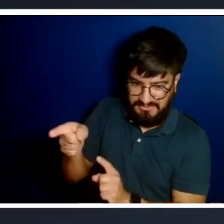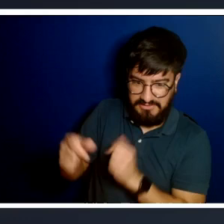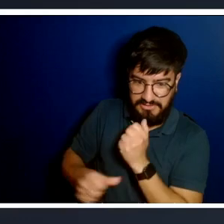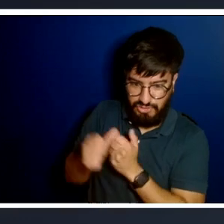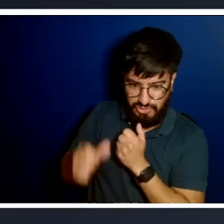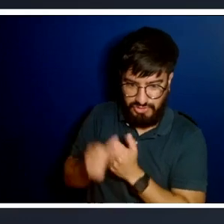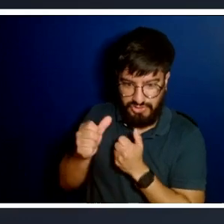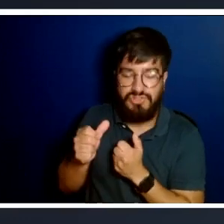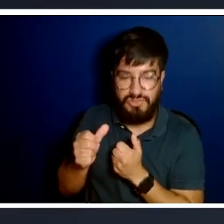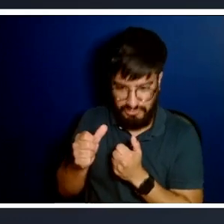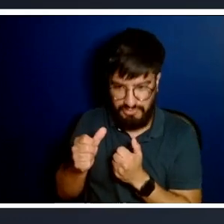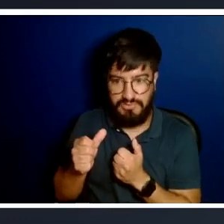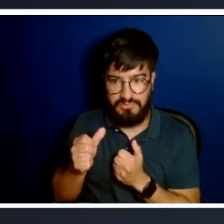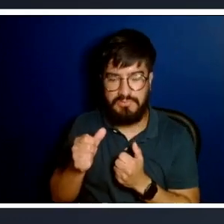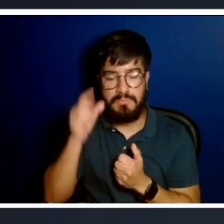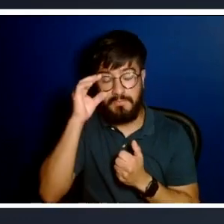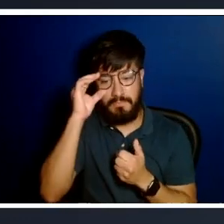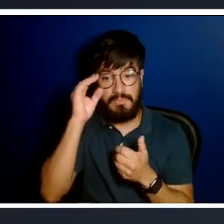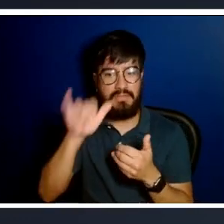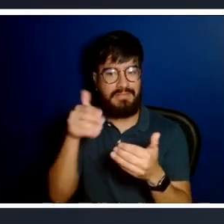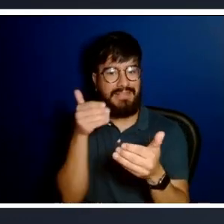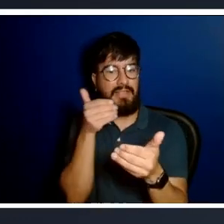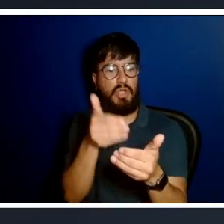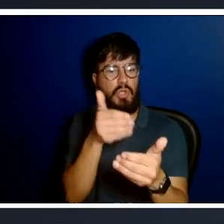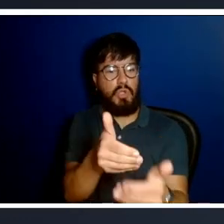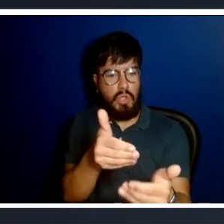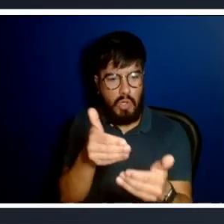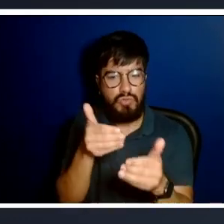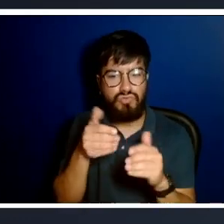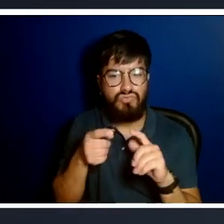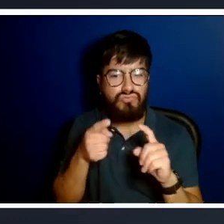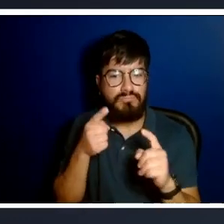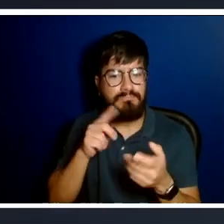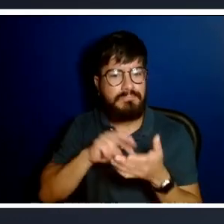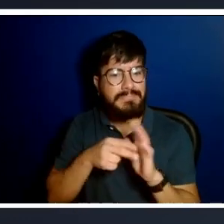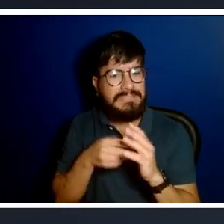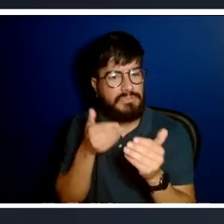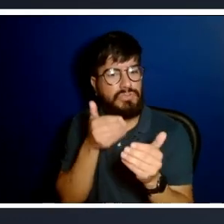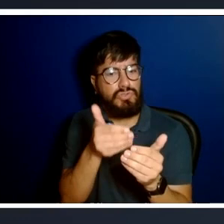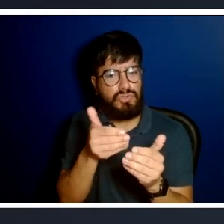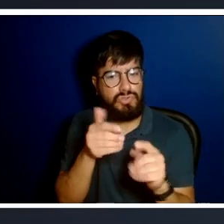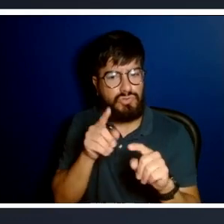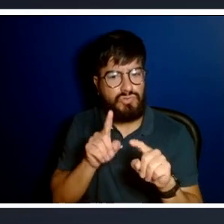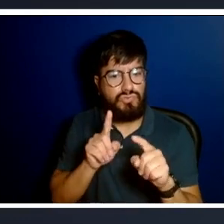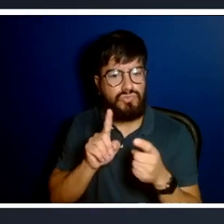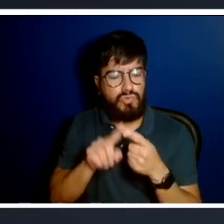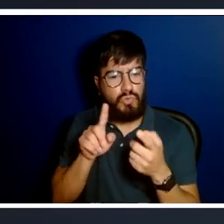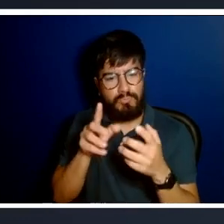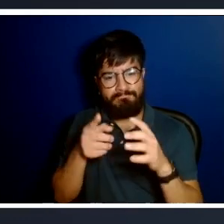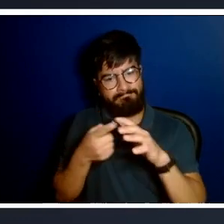and they're close to extinction. So, something we want to try and prevent. So, a few animals